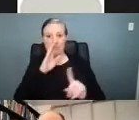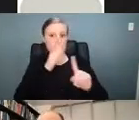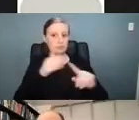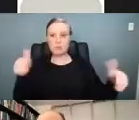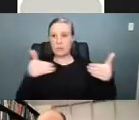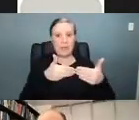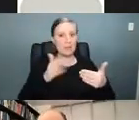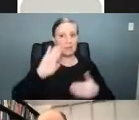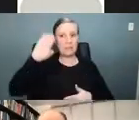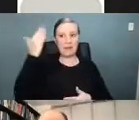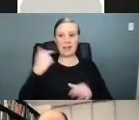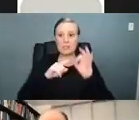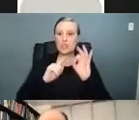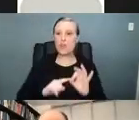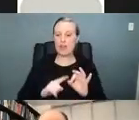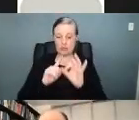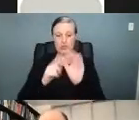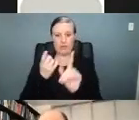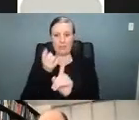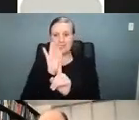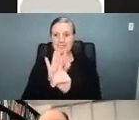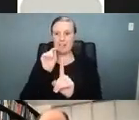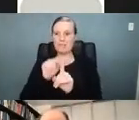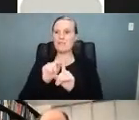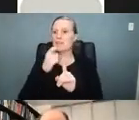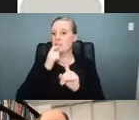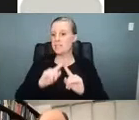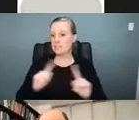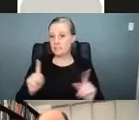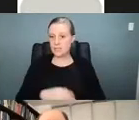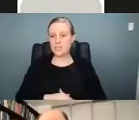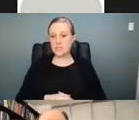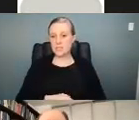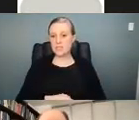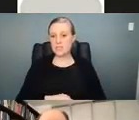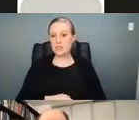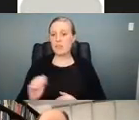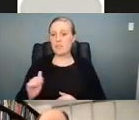in our research on digital inclusion and our reporting on the Digital Inclusion Index,